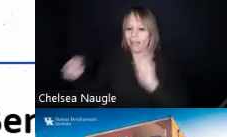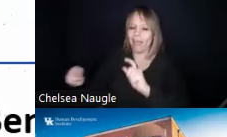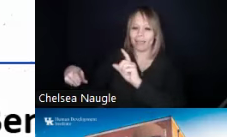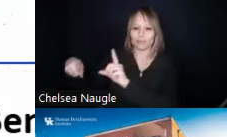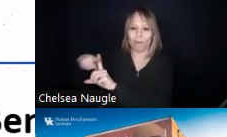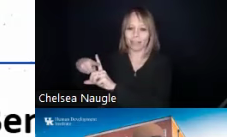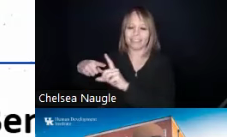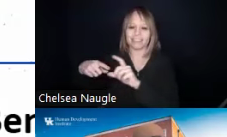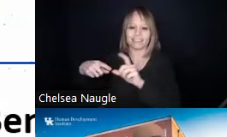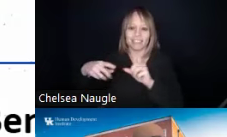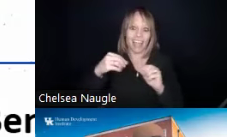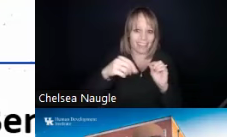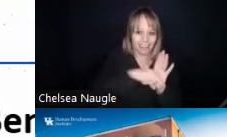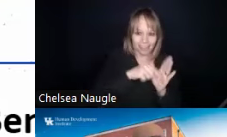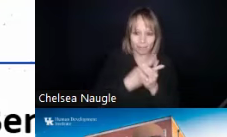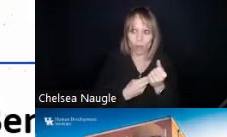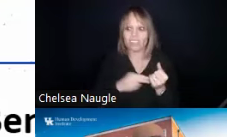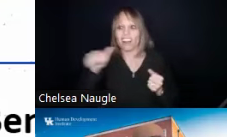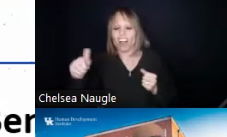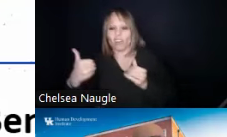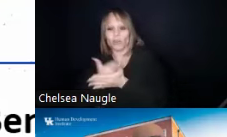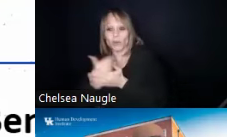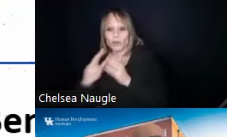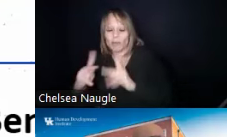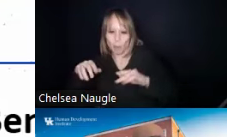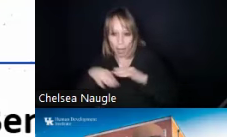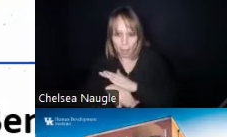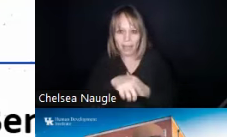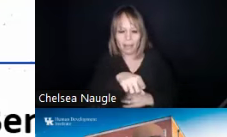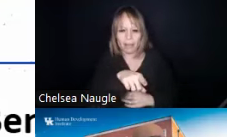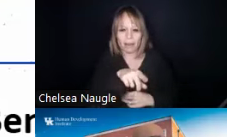that you know are just coming into the class that are new, you know, you see this thing where they just list the bad